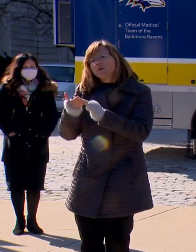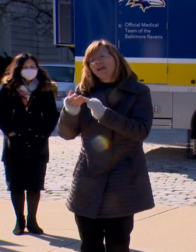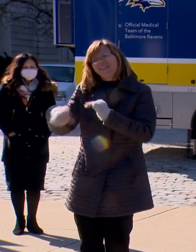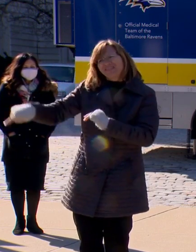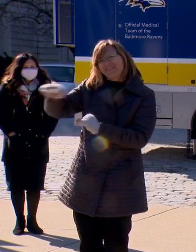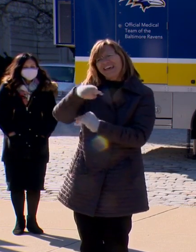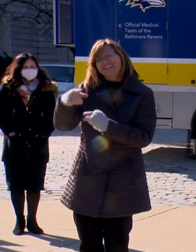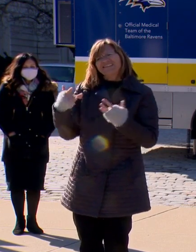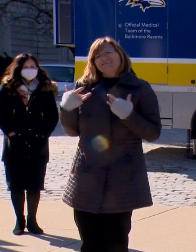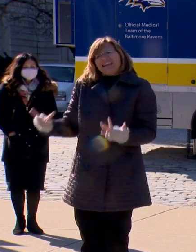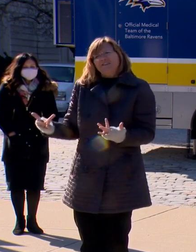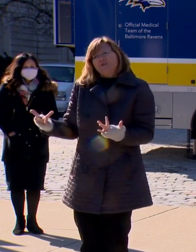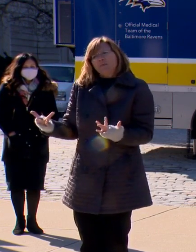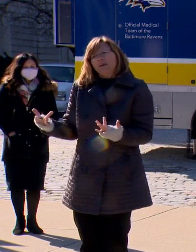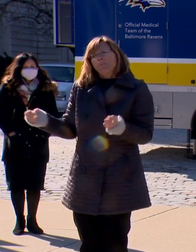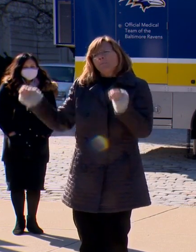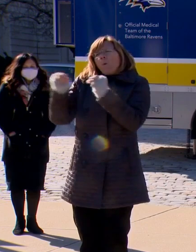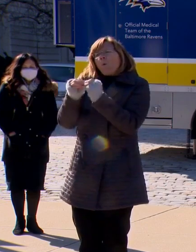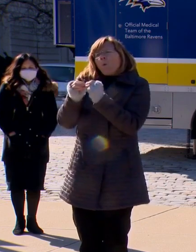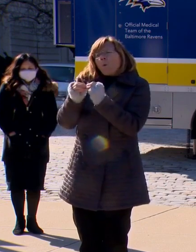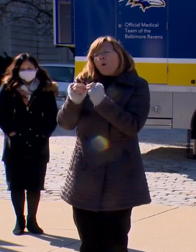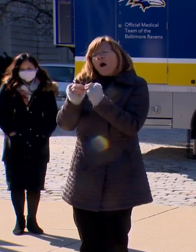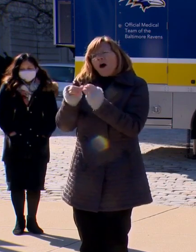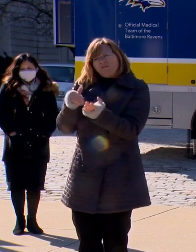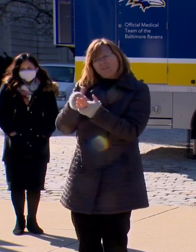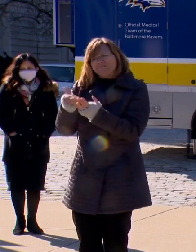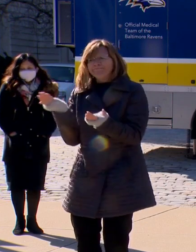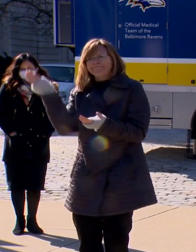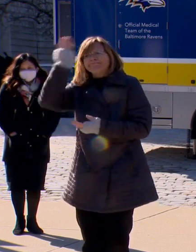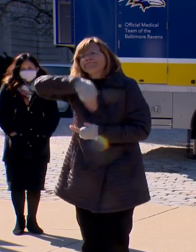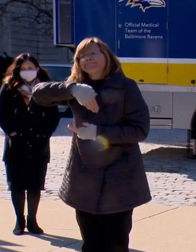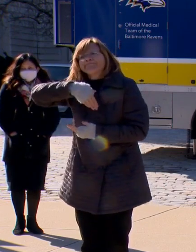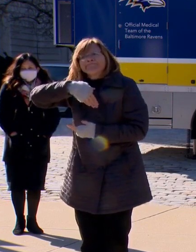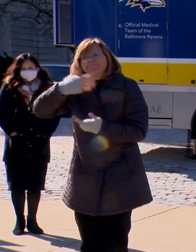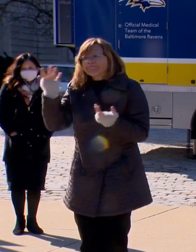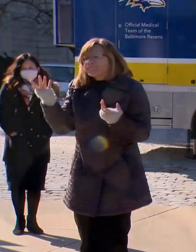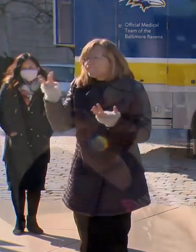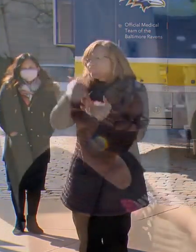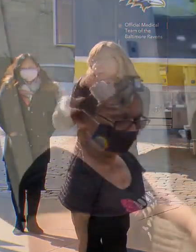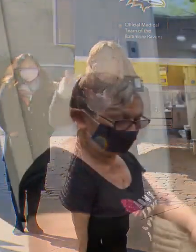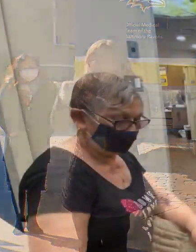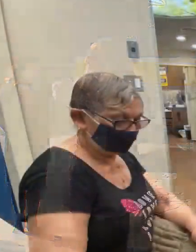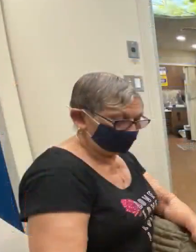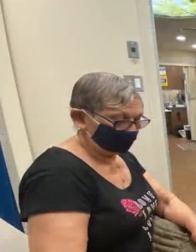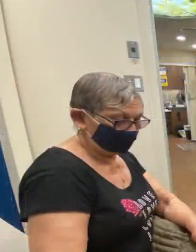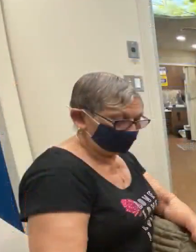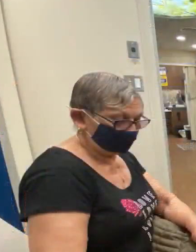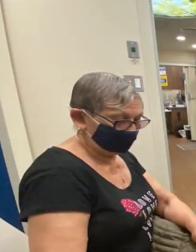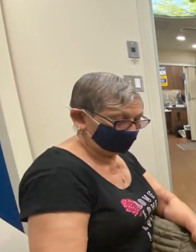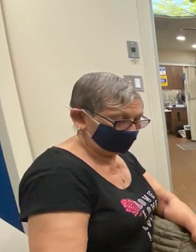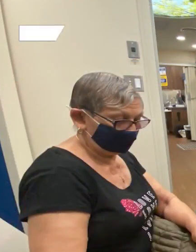SUSCEPTIBLE TO THE VIRUS, AND THE LEAST LIKELY TO HAVE ACCESS TO THE INTERNET AND TRANSPORTATION, CAN BE VACCINATED.